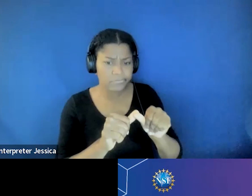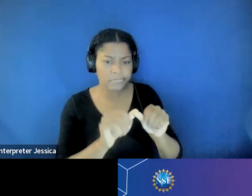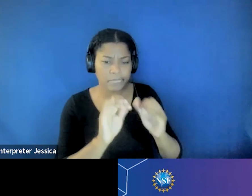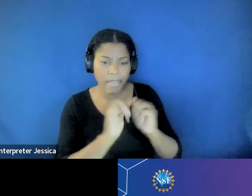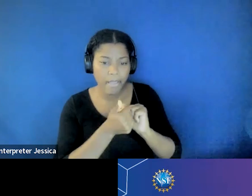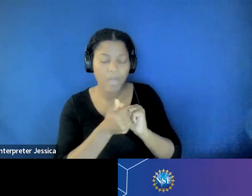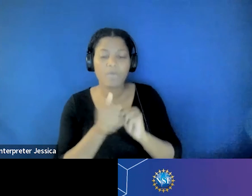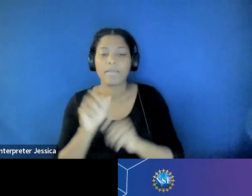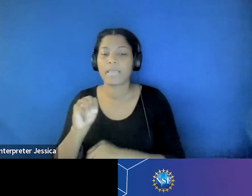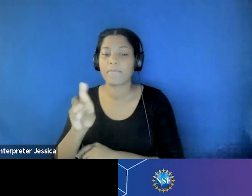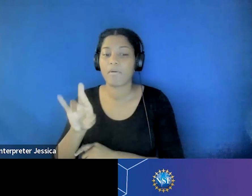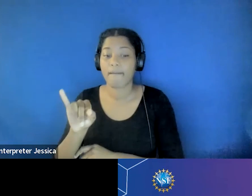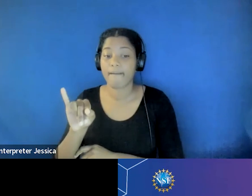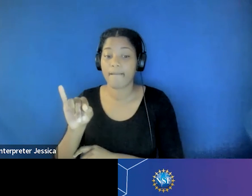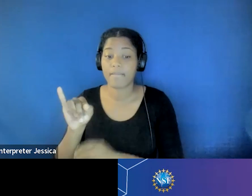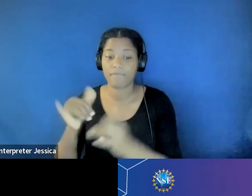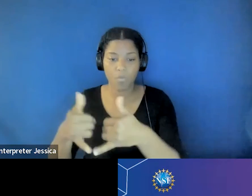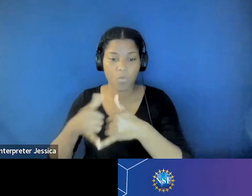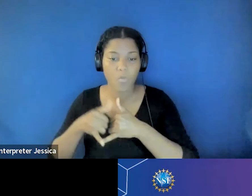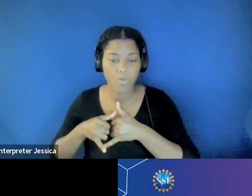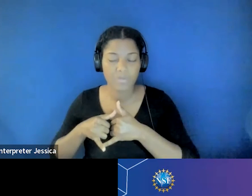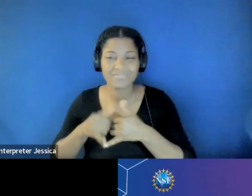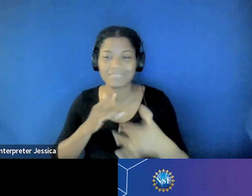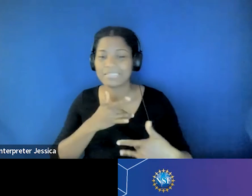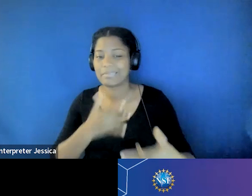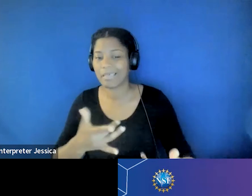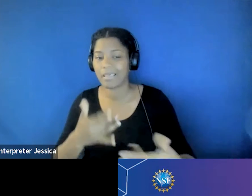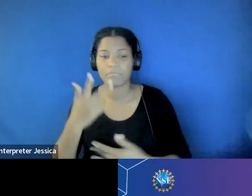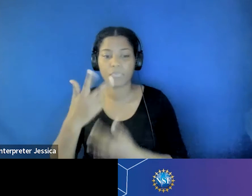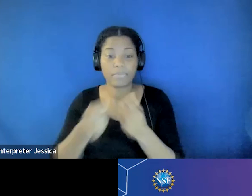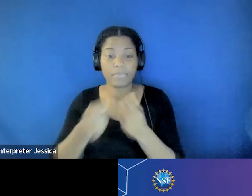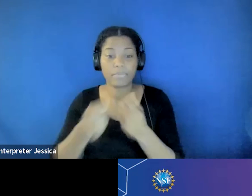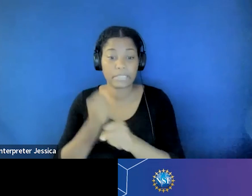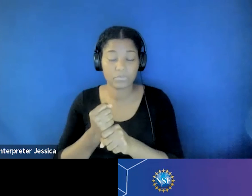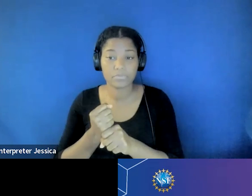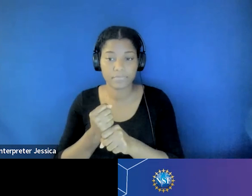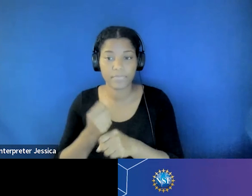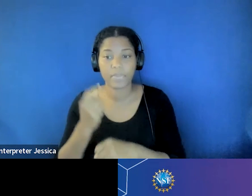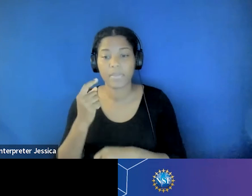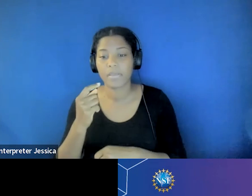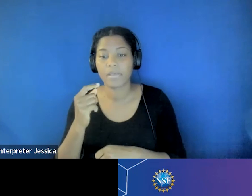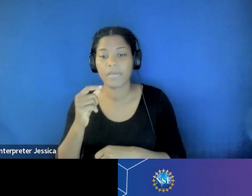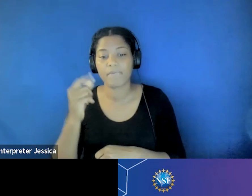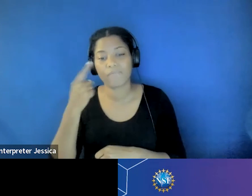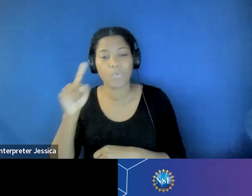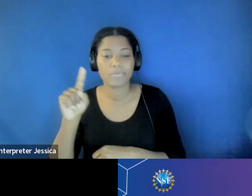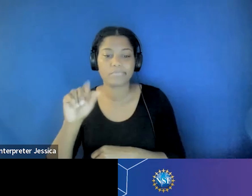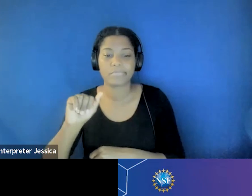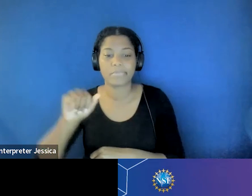MRI awards, typically go for three year for acquisition and up to five years for instrument development,